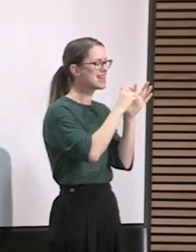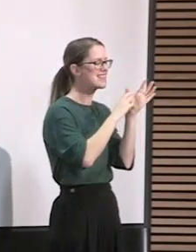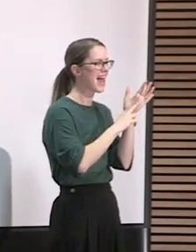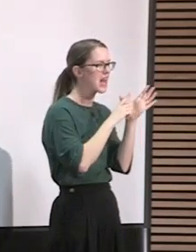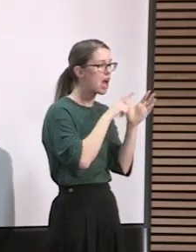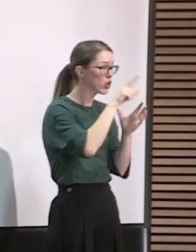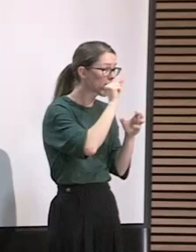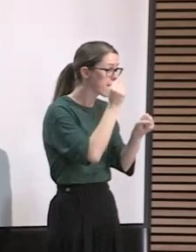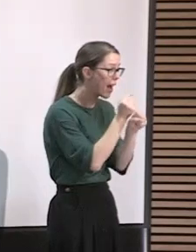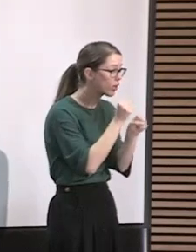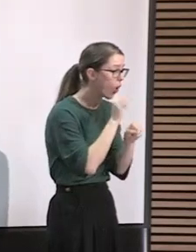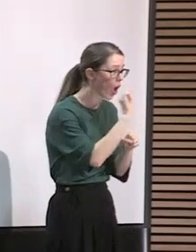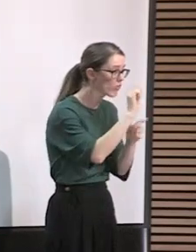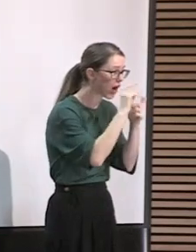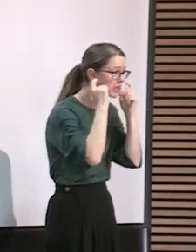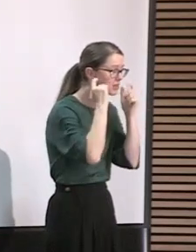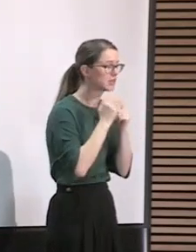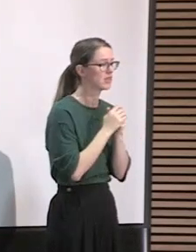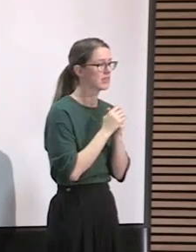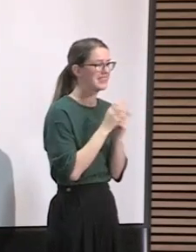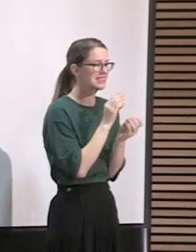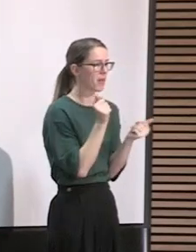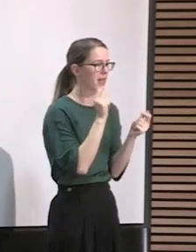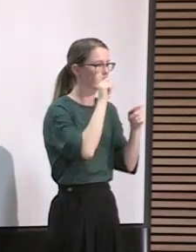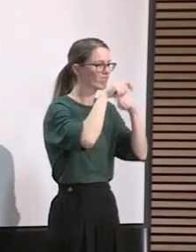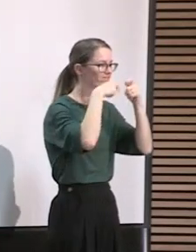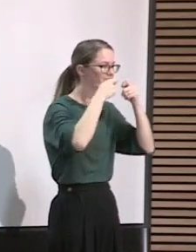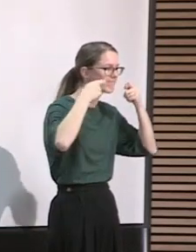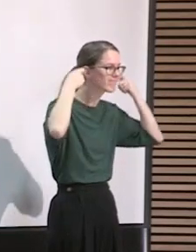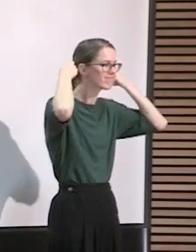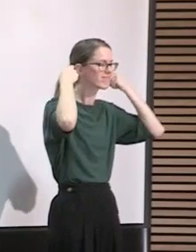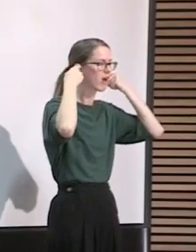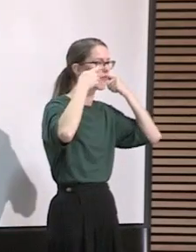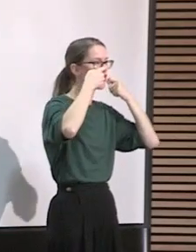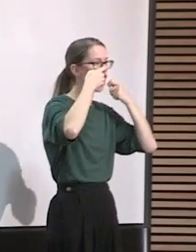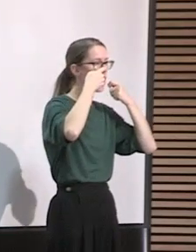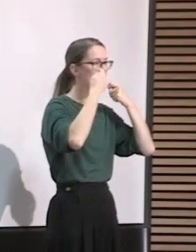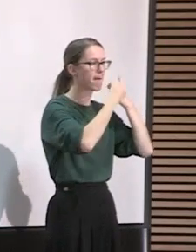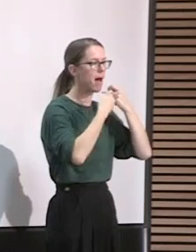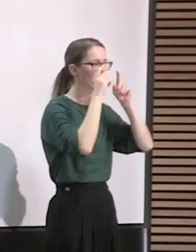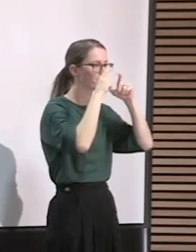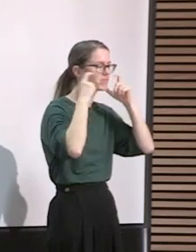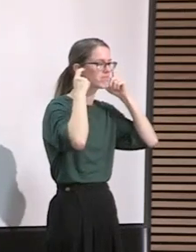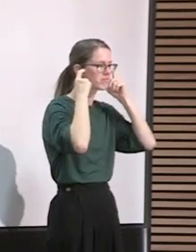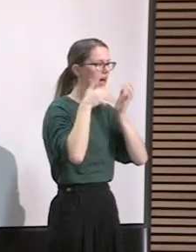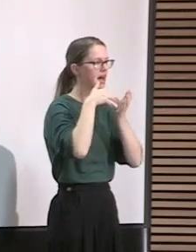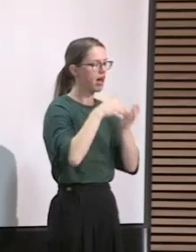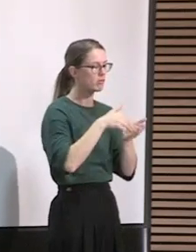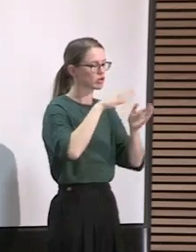be surgical masks. They can be a bandanna, for example. People can make their own masks. The important thing